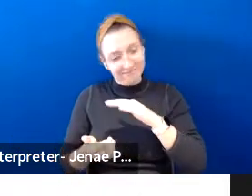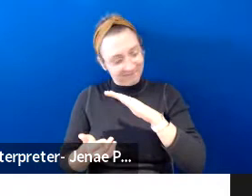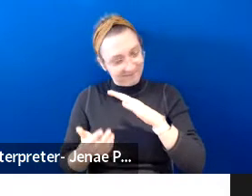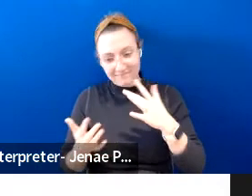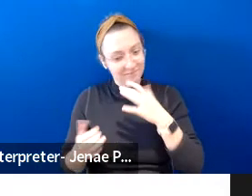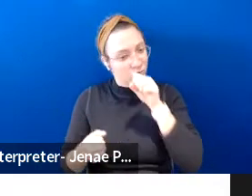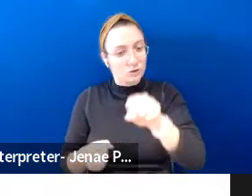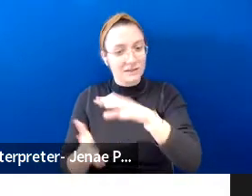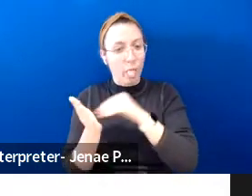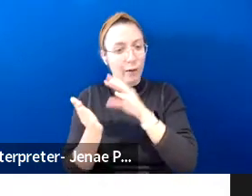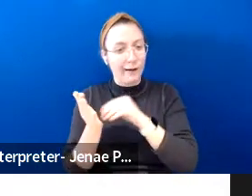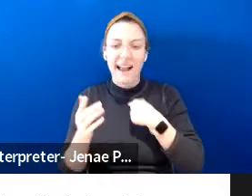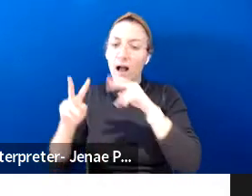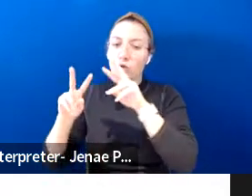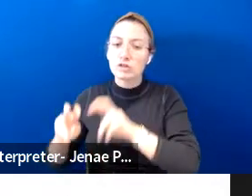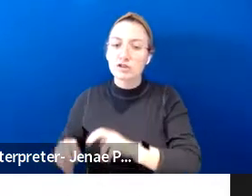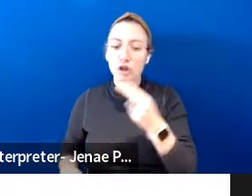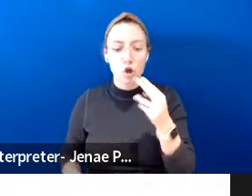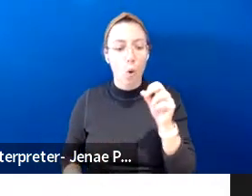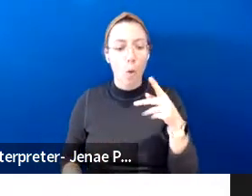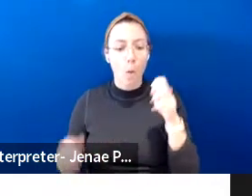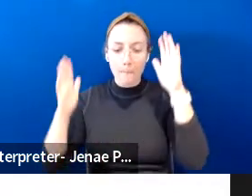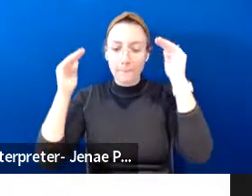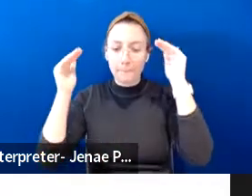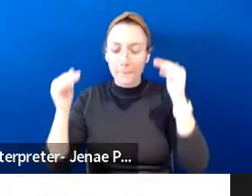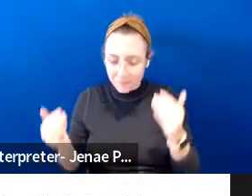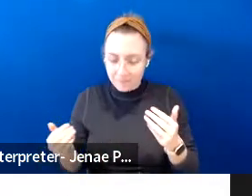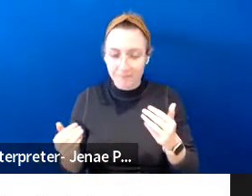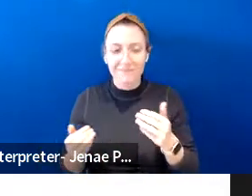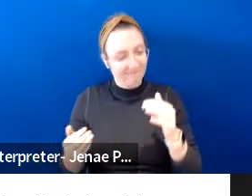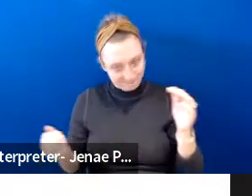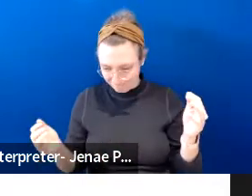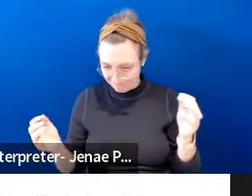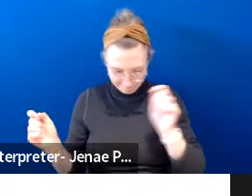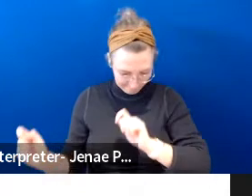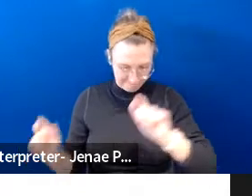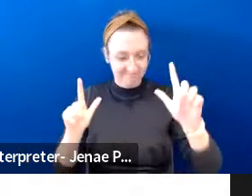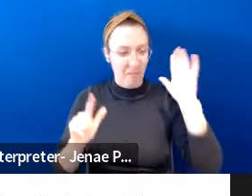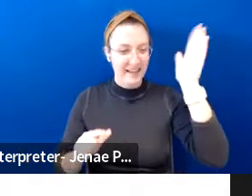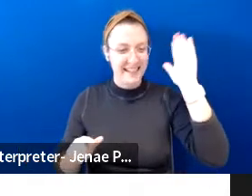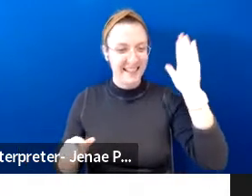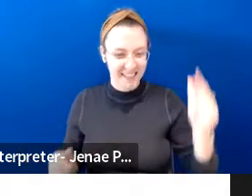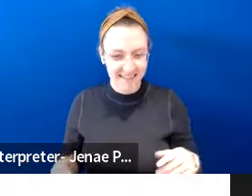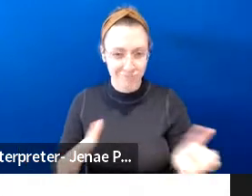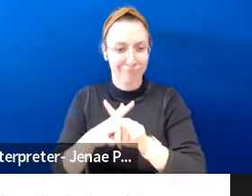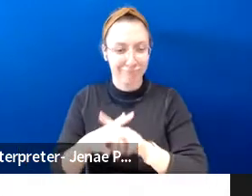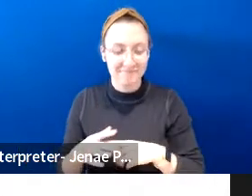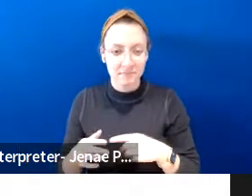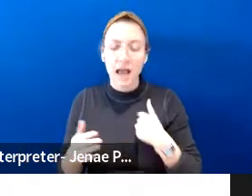and this is how this presentation came about today. So I will be sharing what I learned throughout the winter break